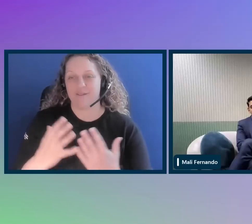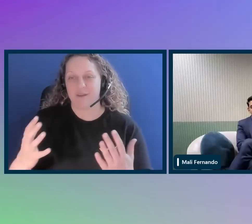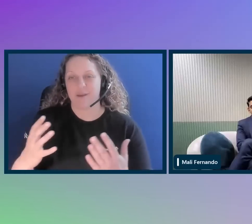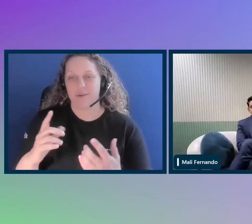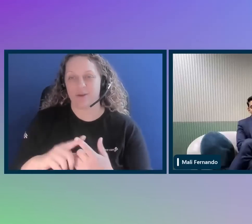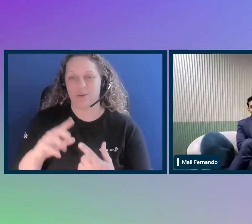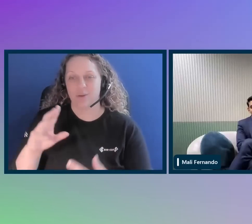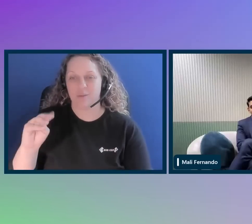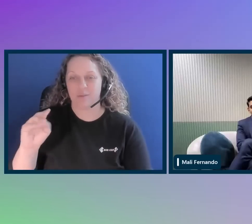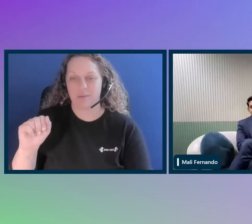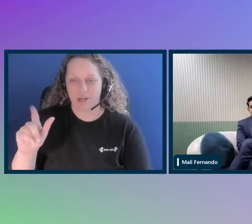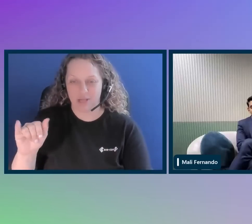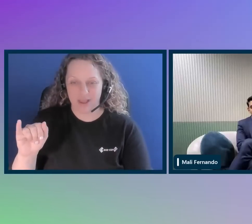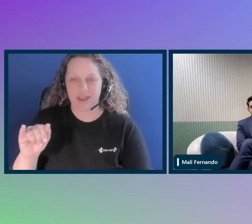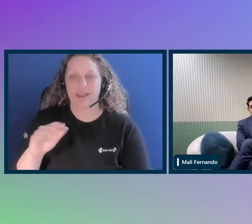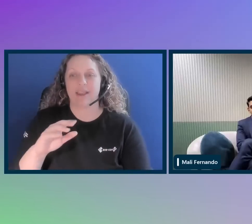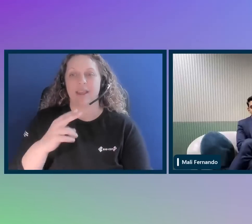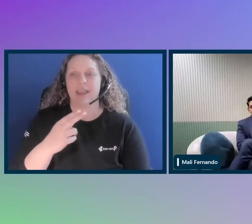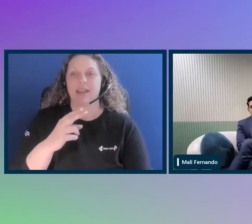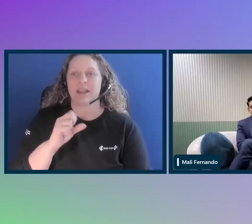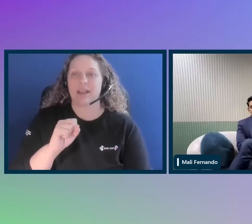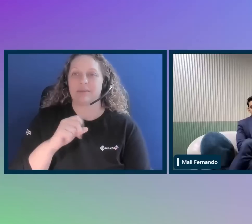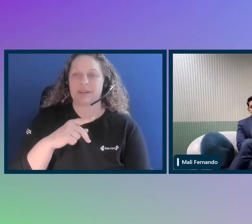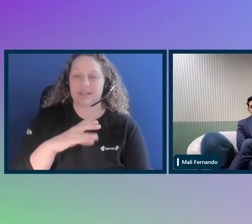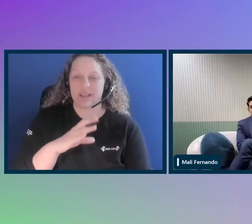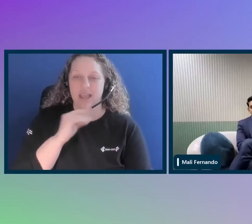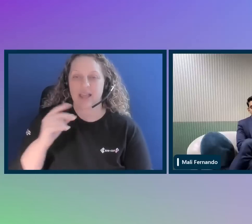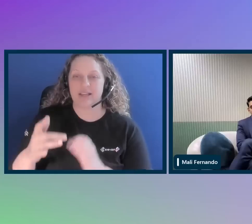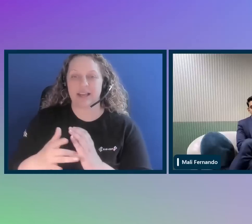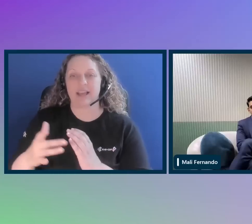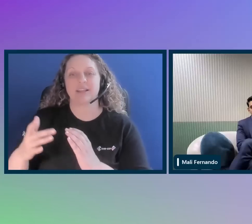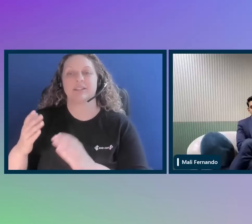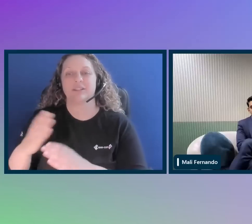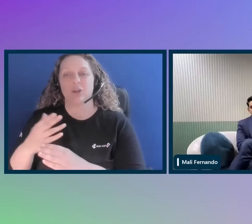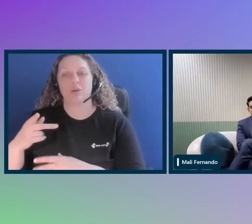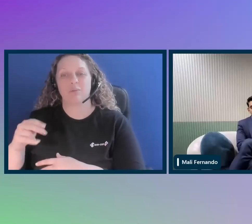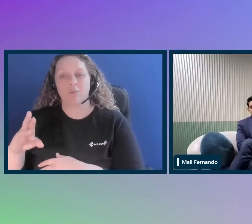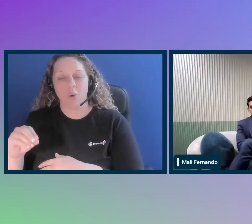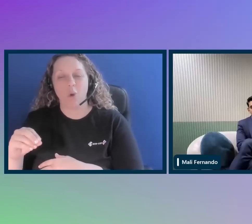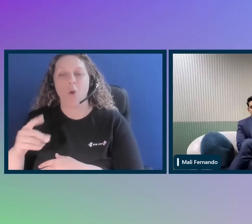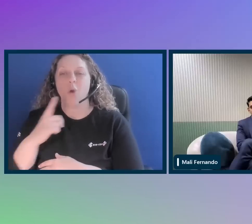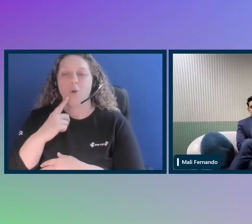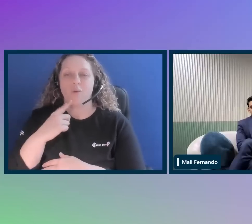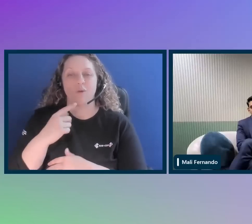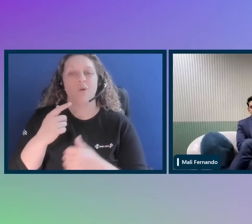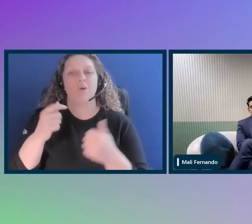HSBC and AbilityNet for their support in hosting an axe-con watch party